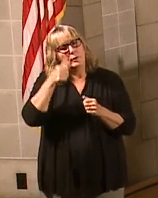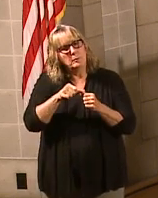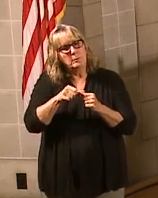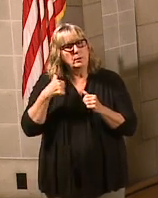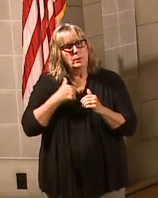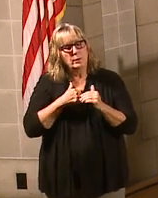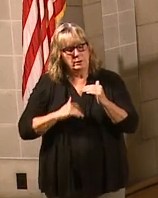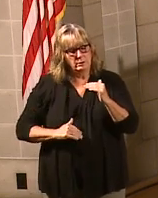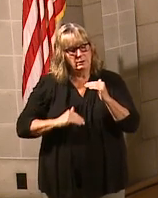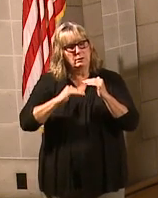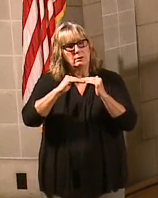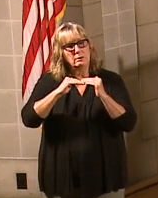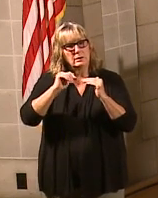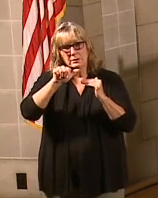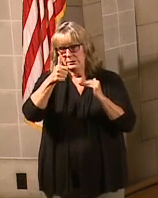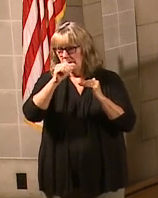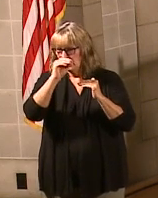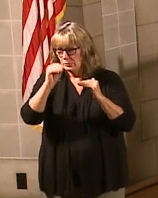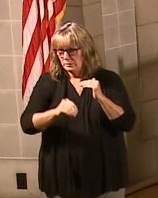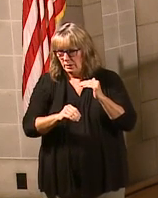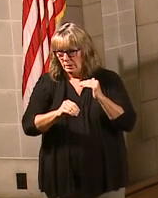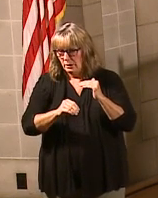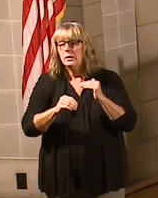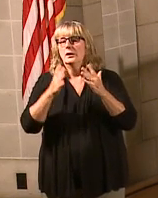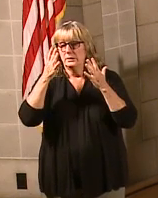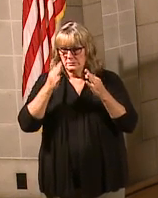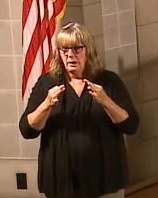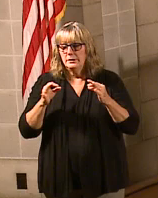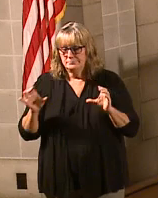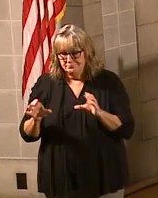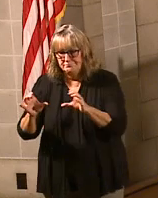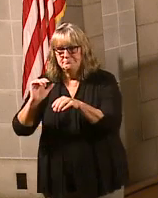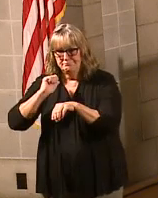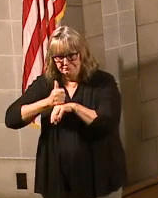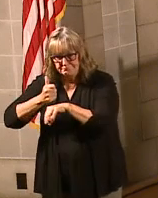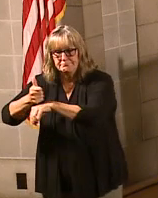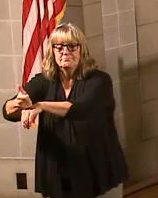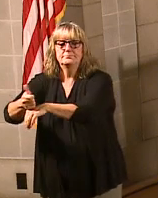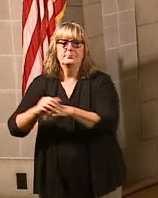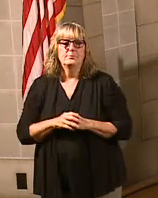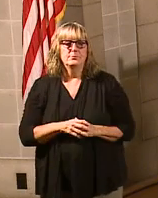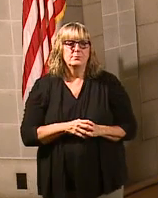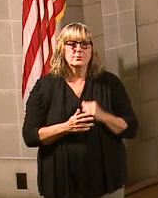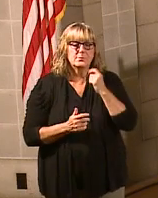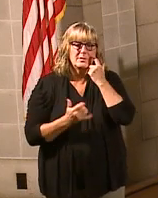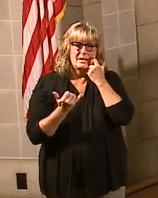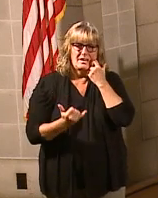AGAIN, AS I SAID LAST WEEK, JUST